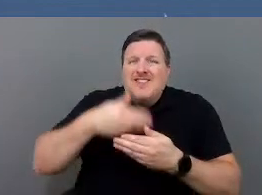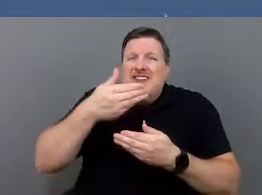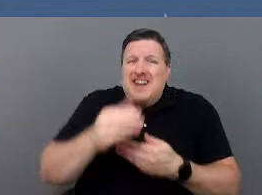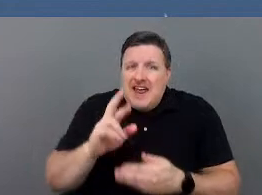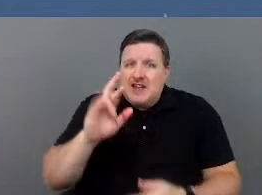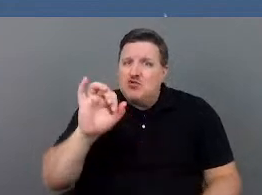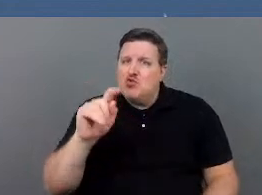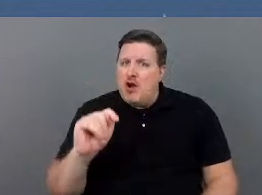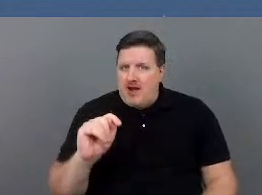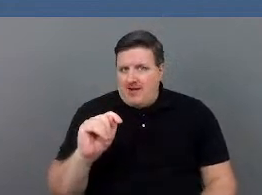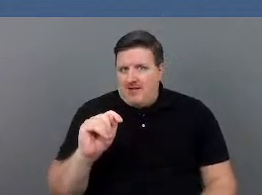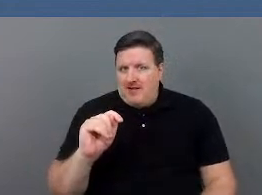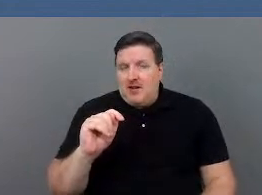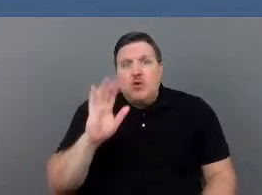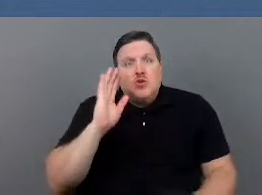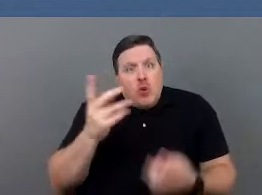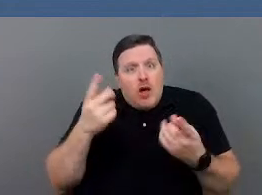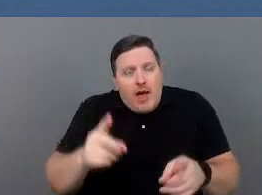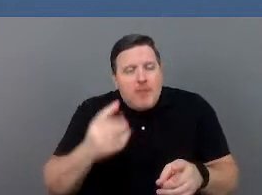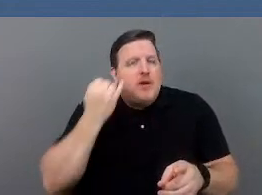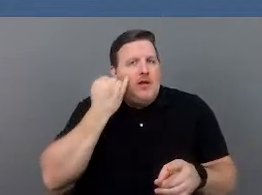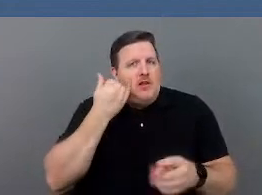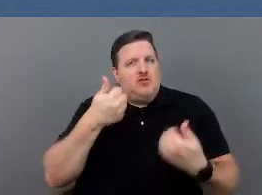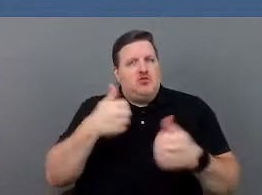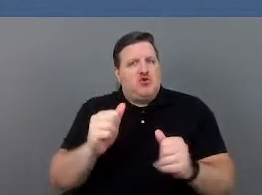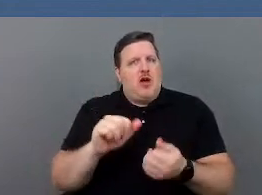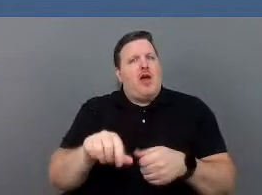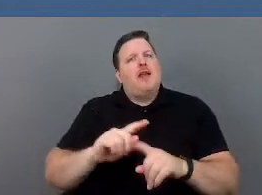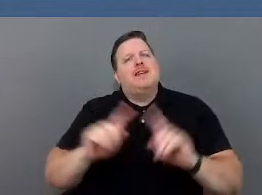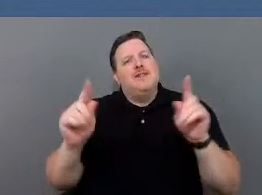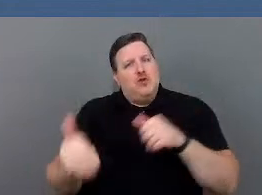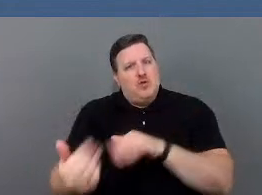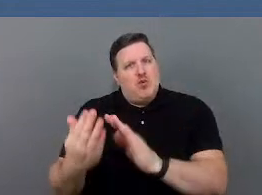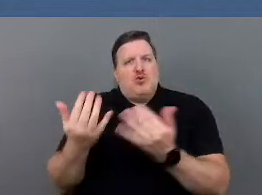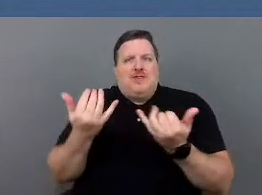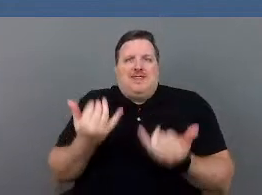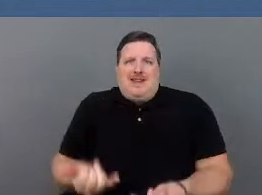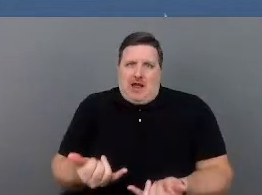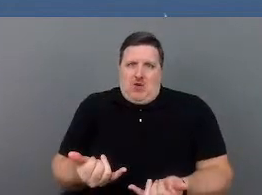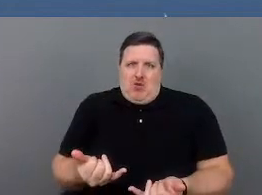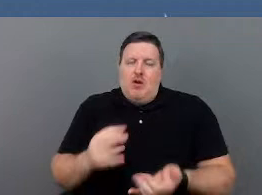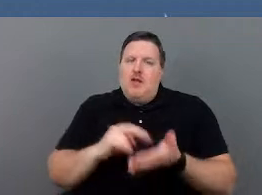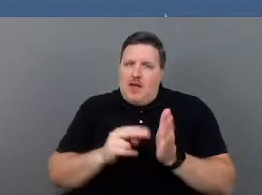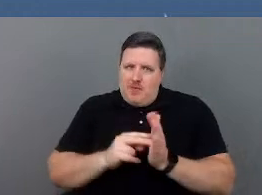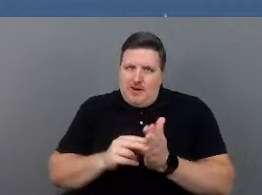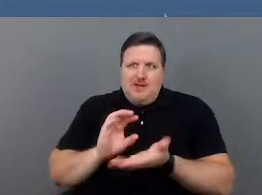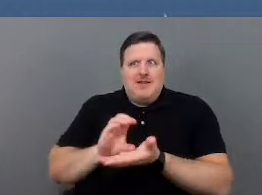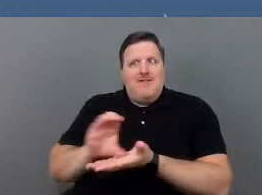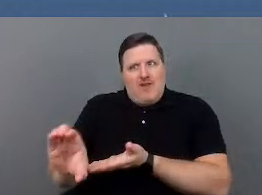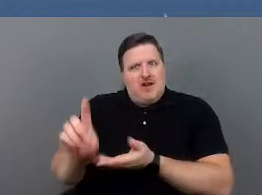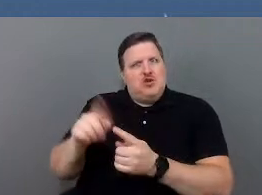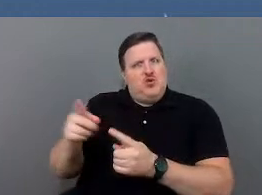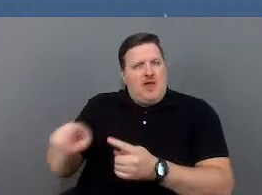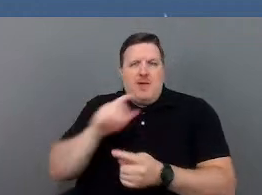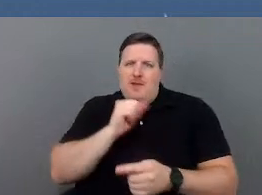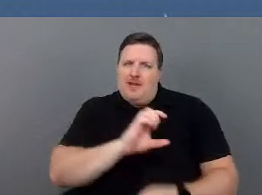WE KNOW WE'RE ALL HEADING TOWARDS UNLESS WE START TRYING THANK YOU. DIFFERENT THINGS NOW, AND THAT MEANS FUNDING THEM.